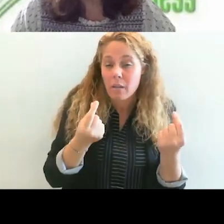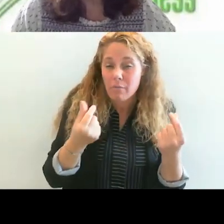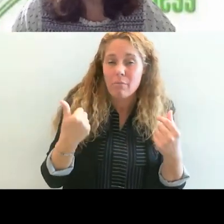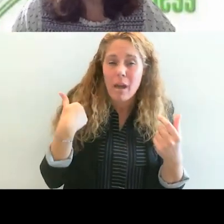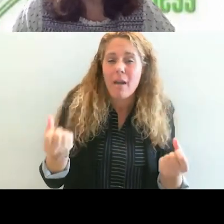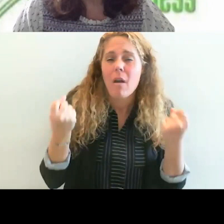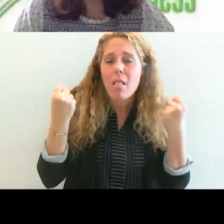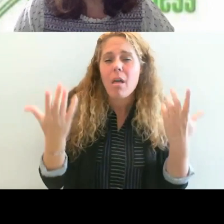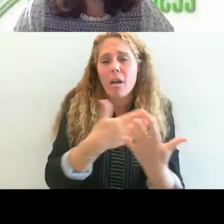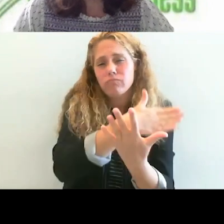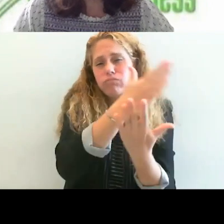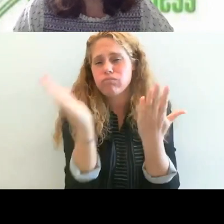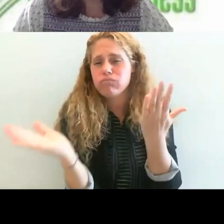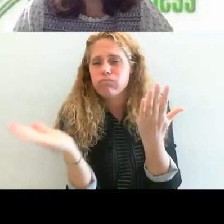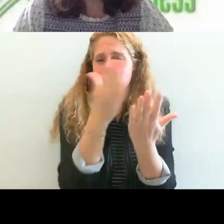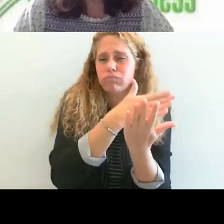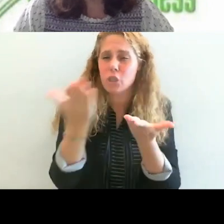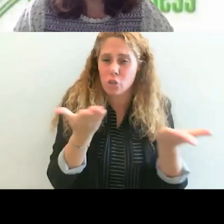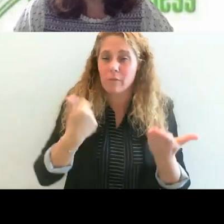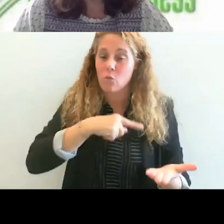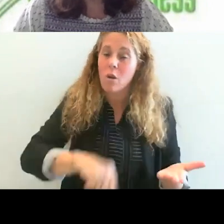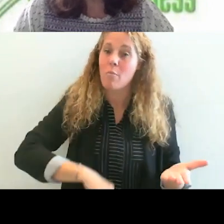OF SERVICES THAT WE ARE PRETTY PROUD OF IN OUR COUNTIES.